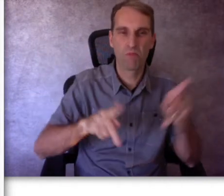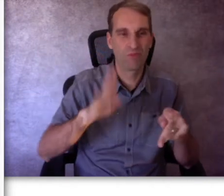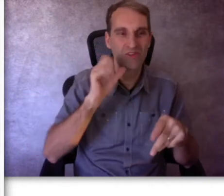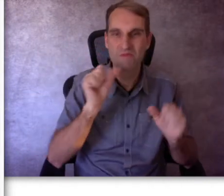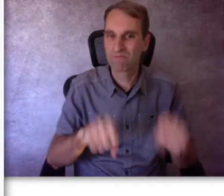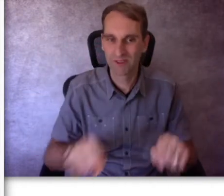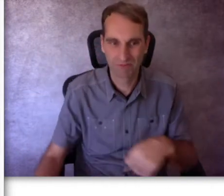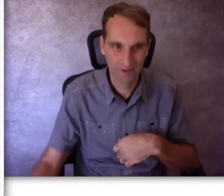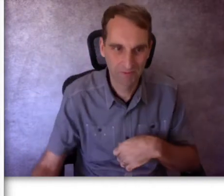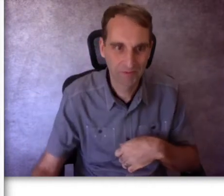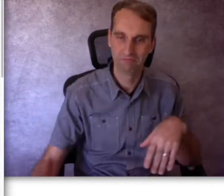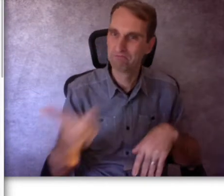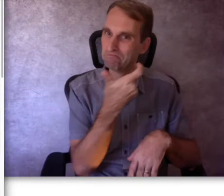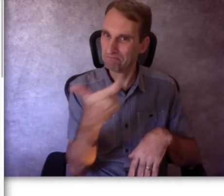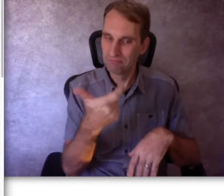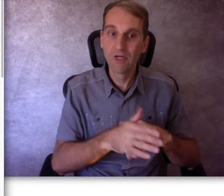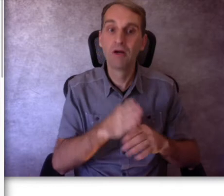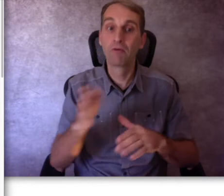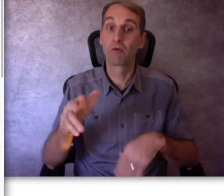Without everyone involved, this would not have been possible.